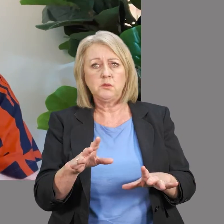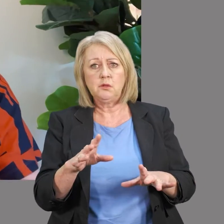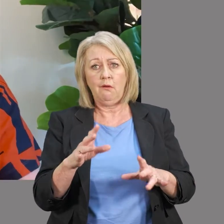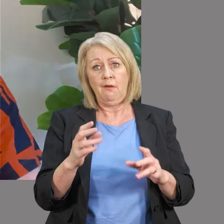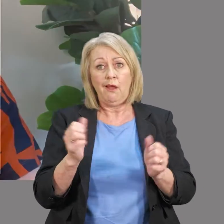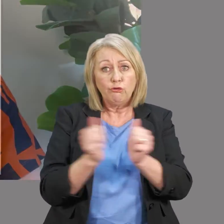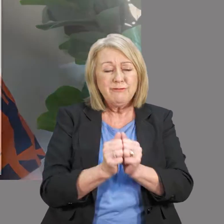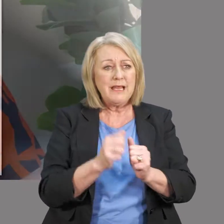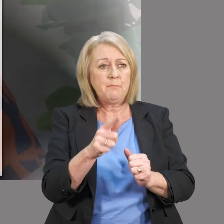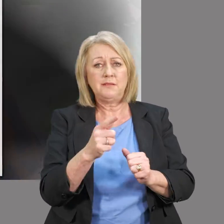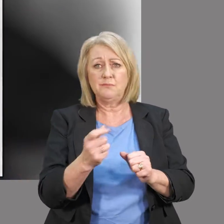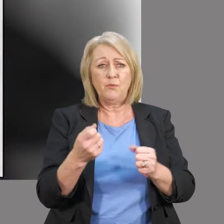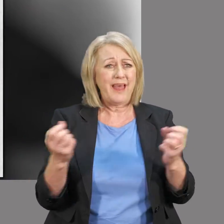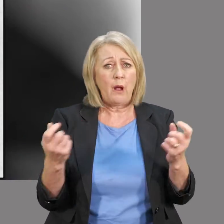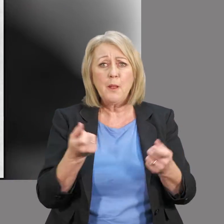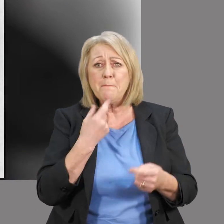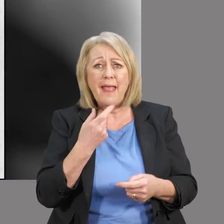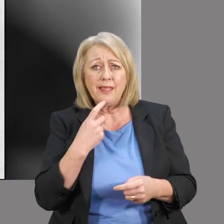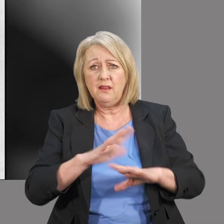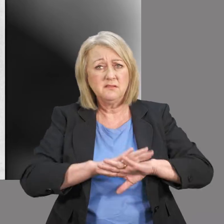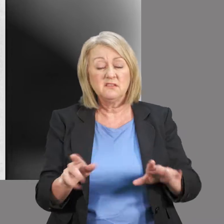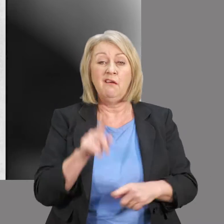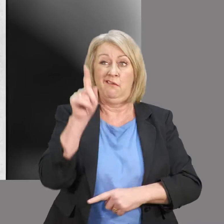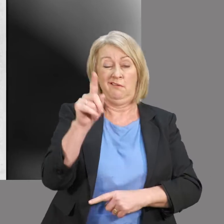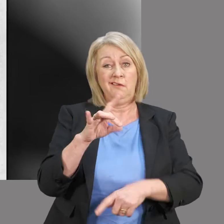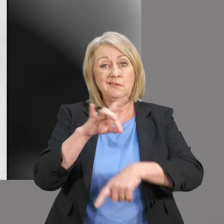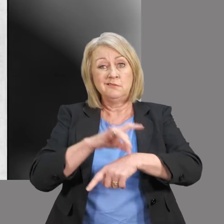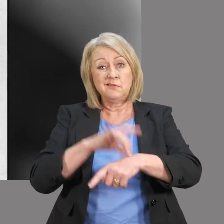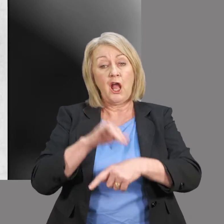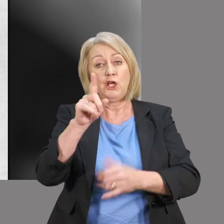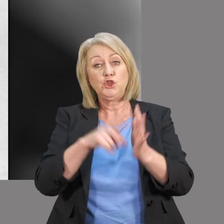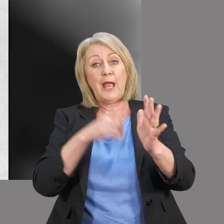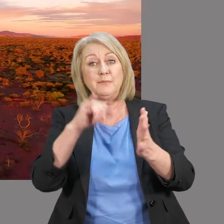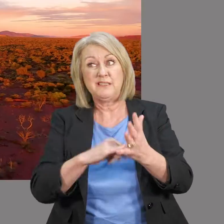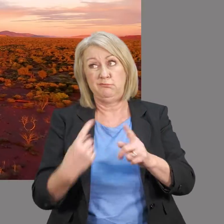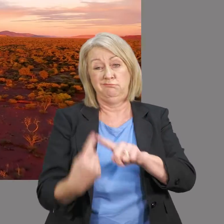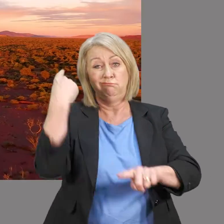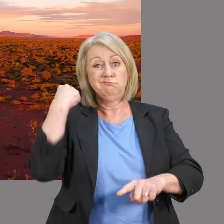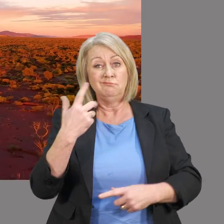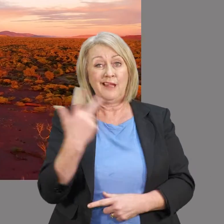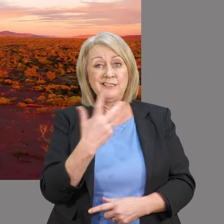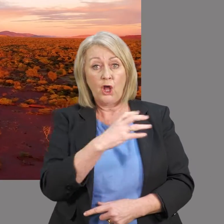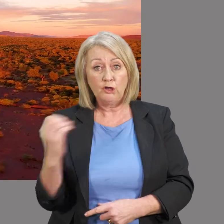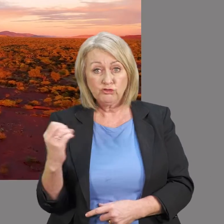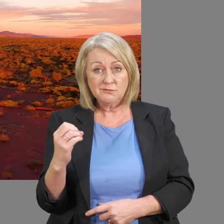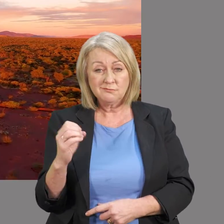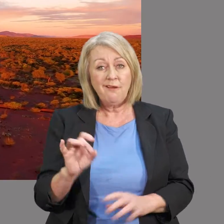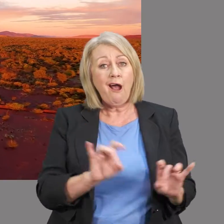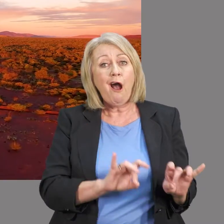modern surgical gynaecology” James Marion Sims in the 1800s. In Australia, government policies